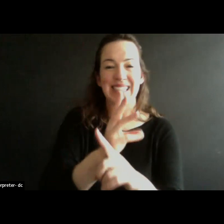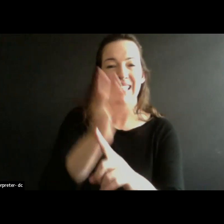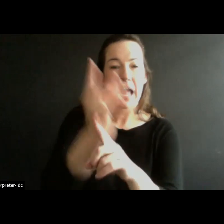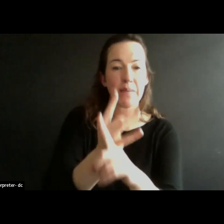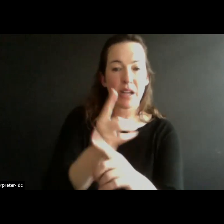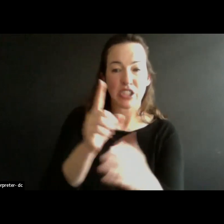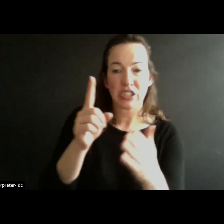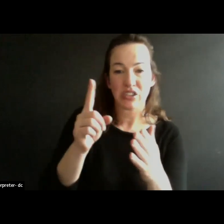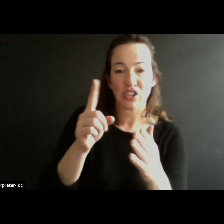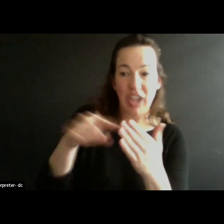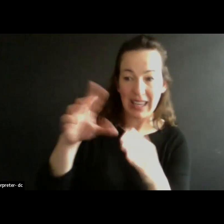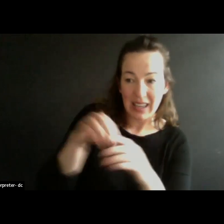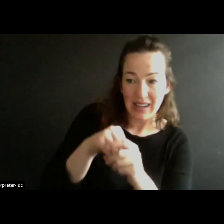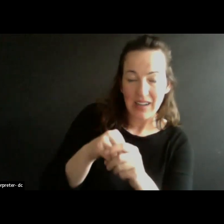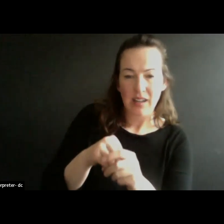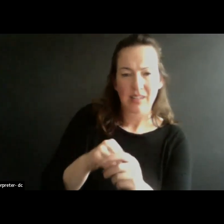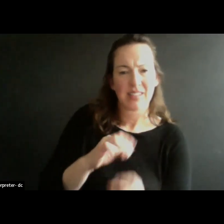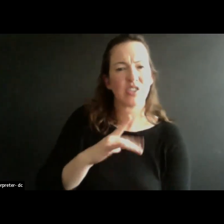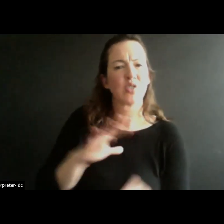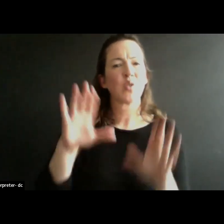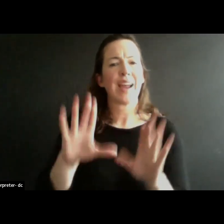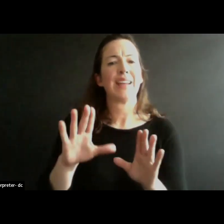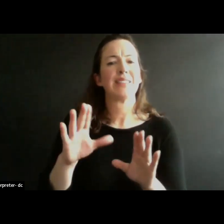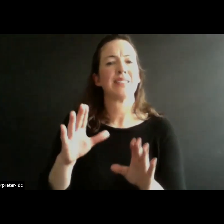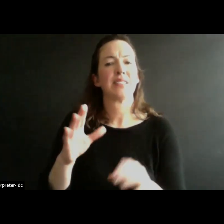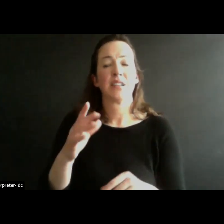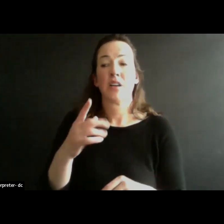is fantastic, right? So it's not like, you know. We get you to where you can do the thing